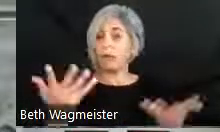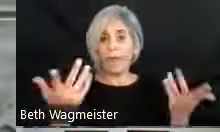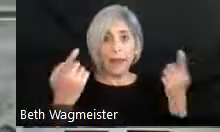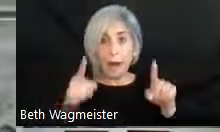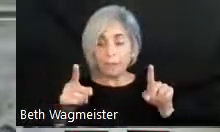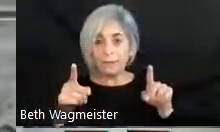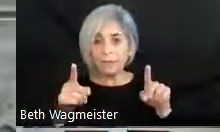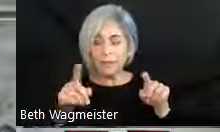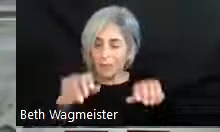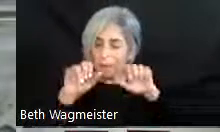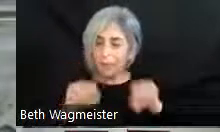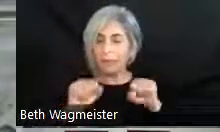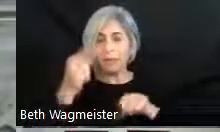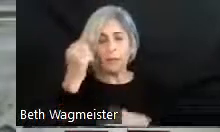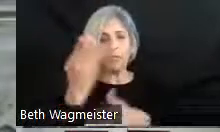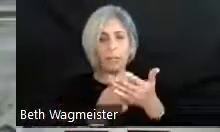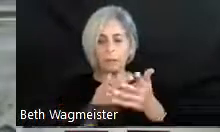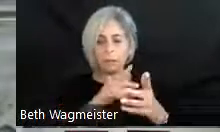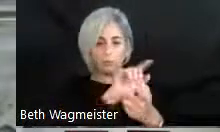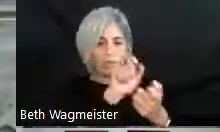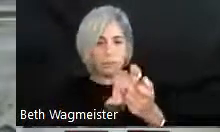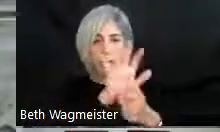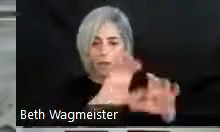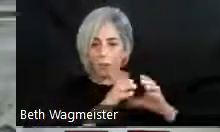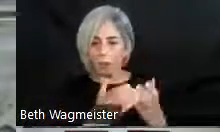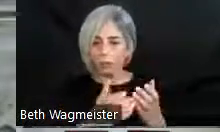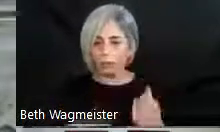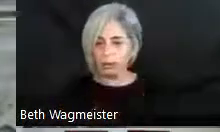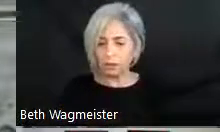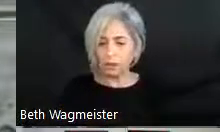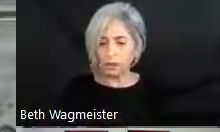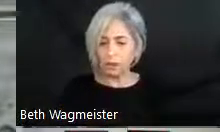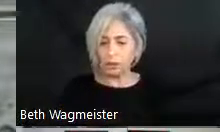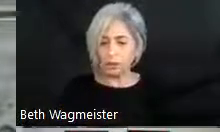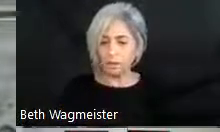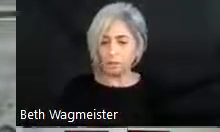the ability for someone to customize their world changed. And they were able to fly airplanes